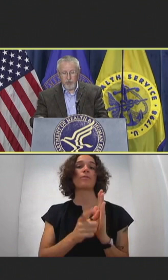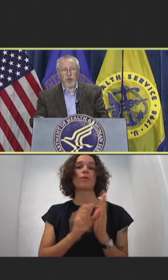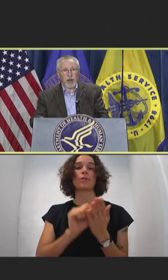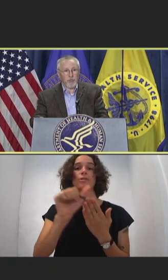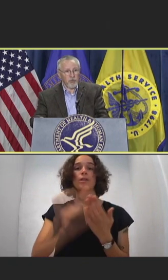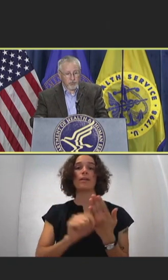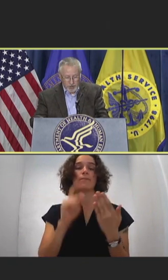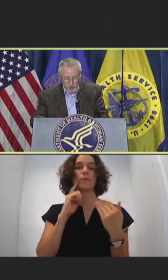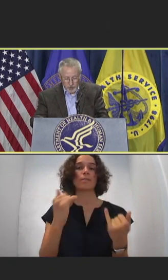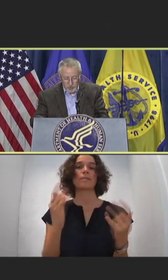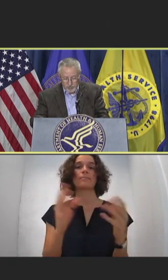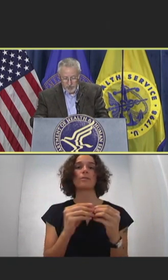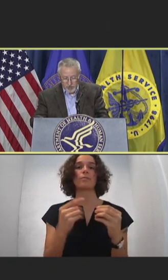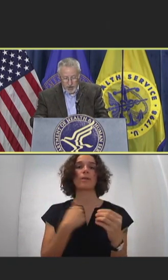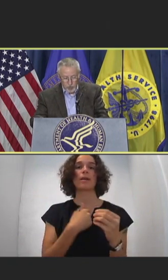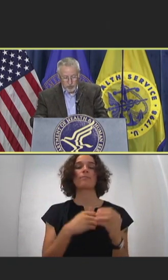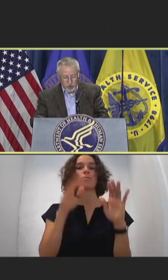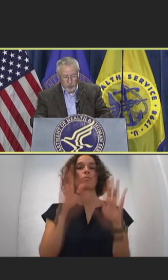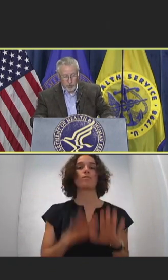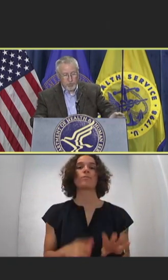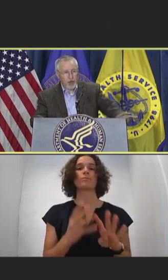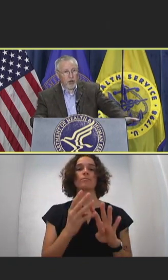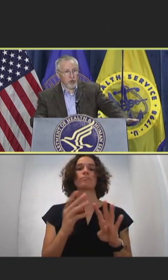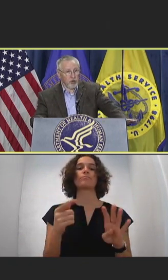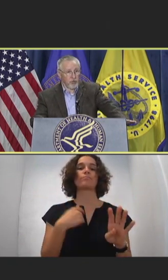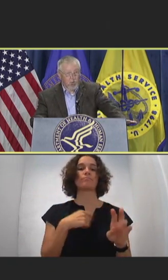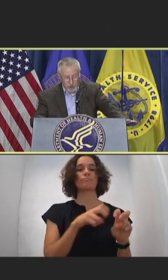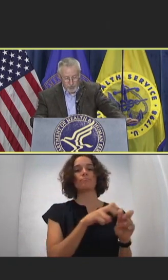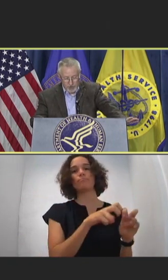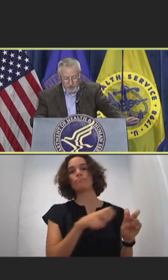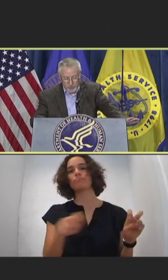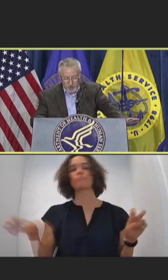lineup of speakers. Today, we'll start with a panel on universal hepatitis B